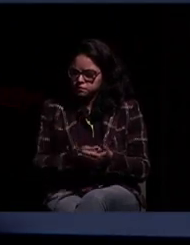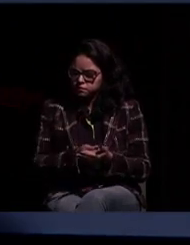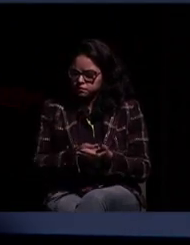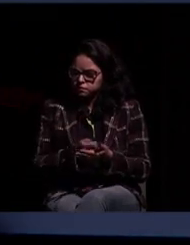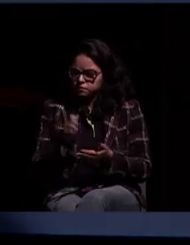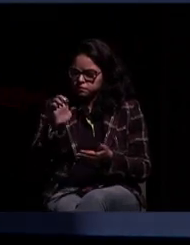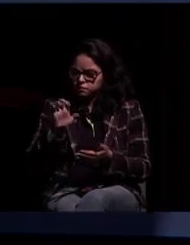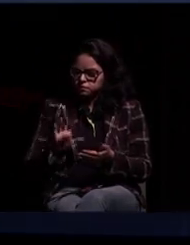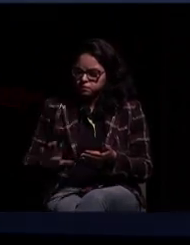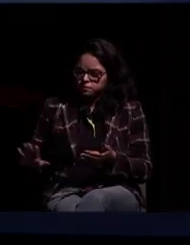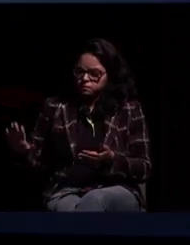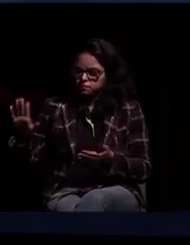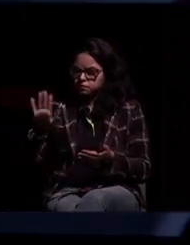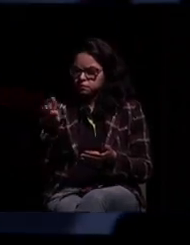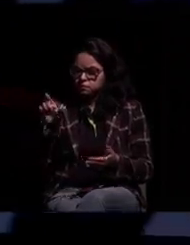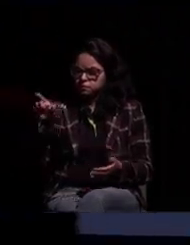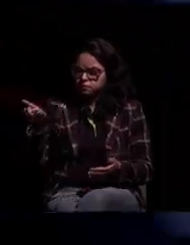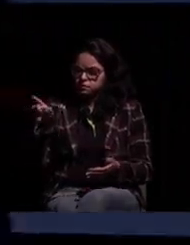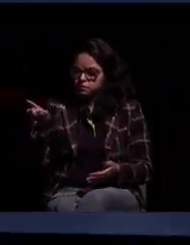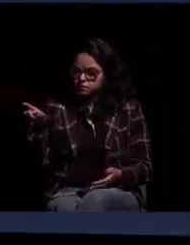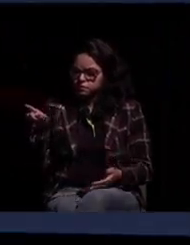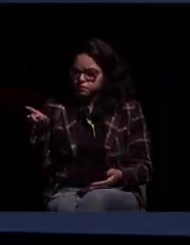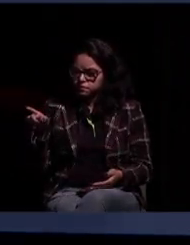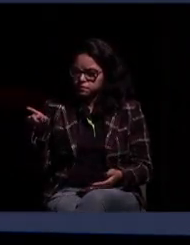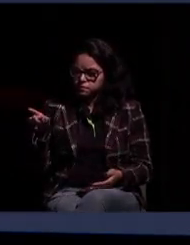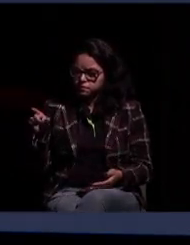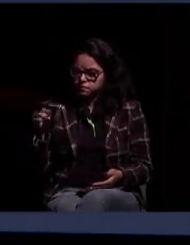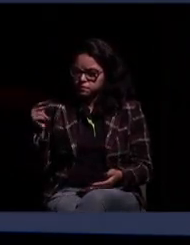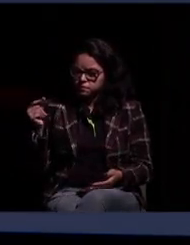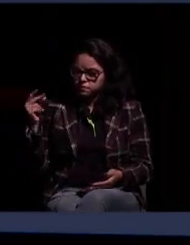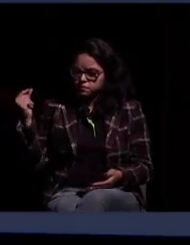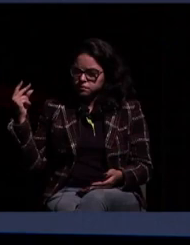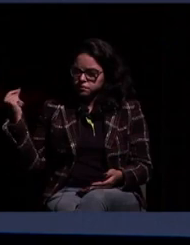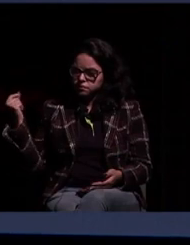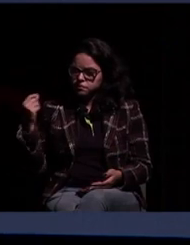At the time even Portugal was going through very good times